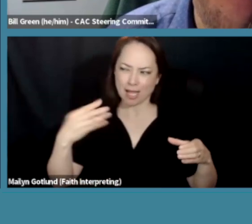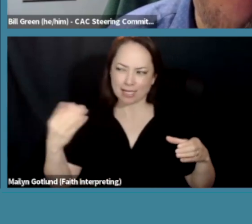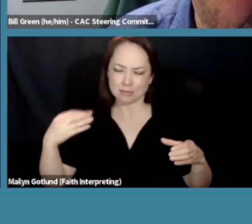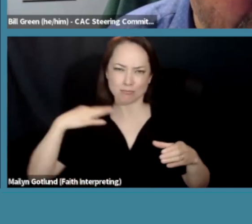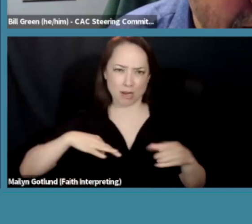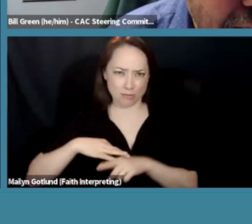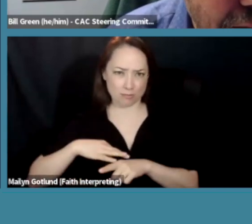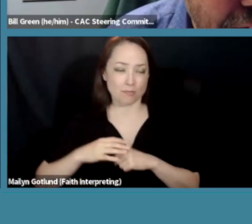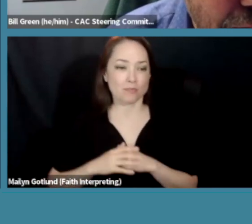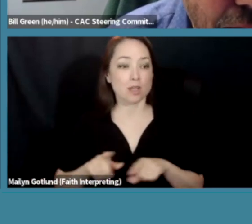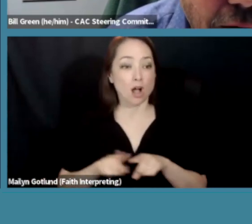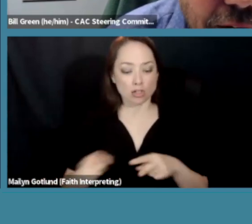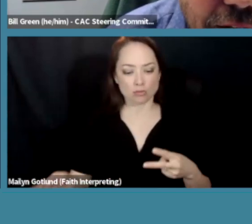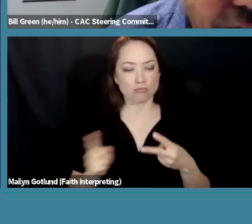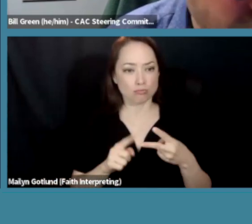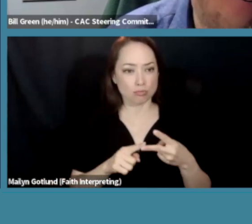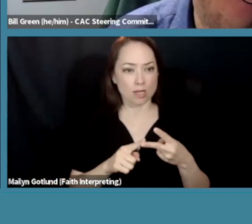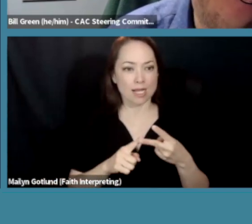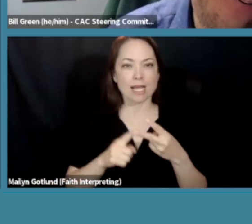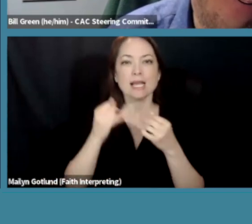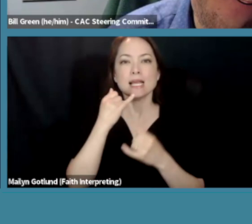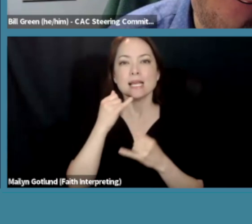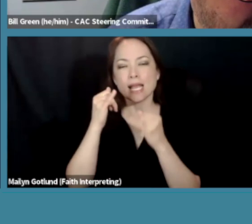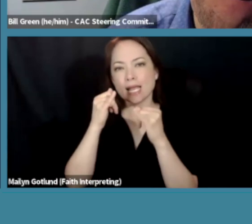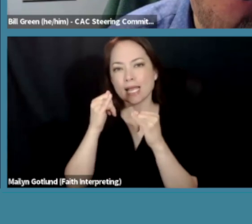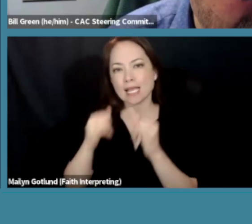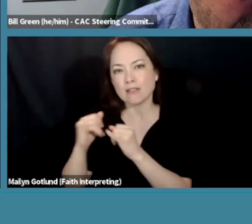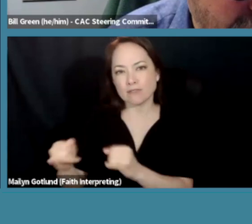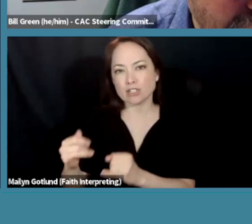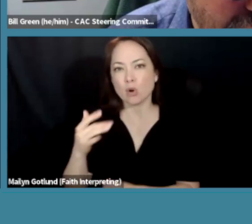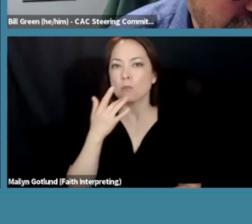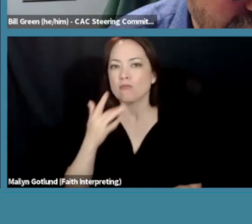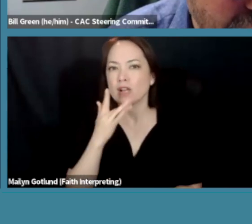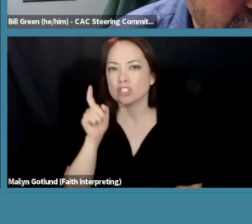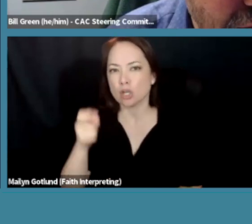Next bullet point is, individual preferences should be respected. Identity-First Language.